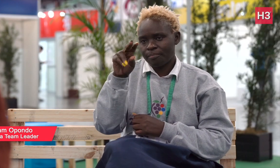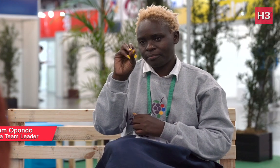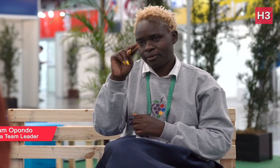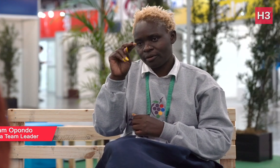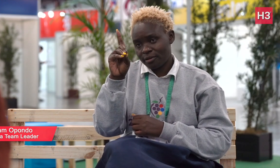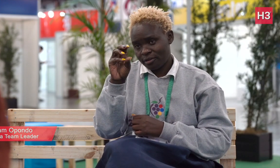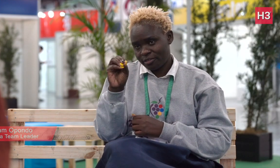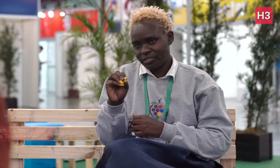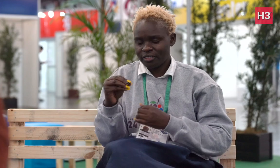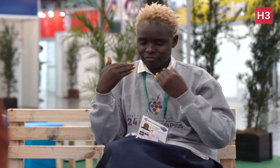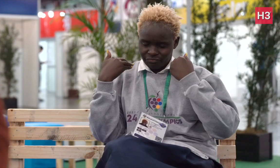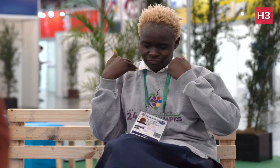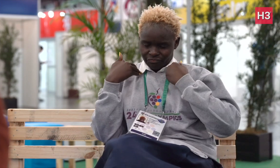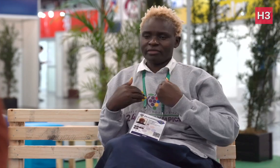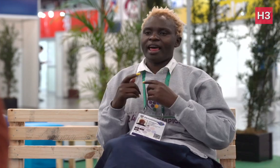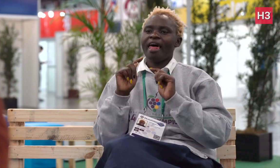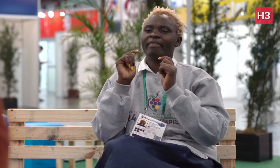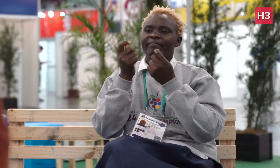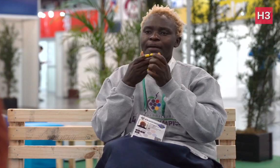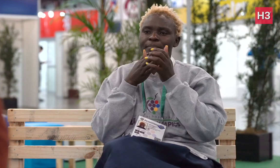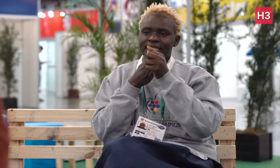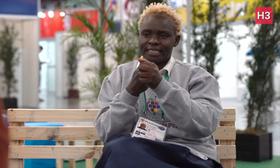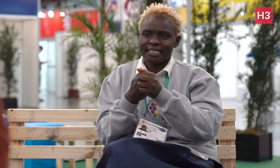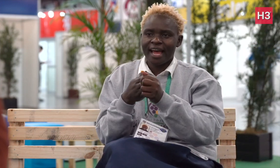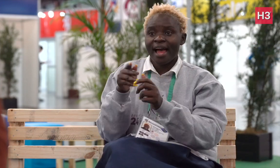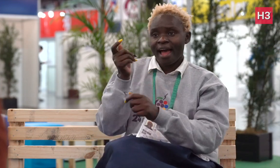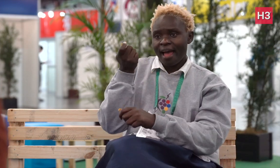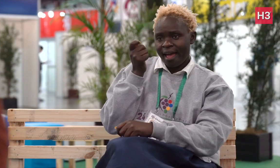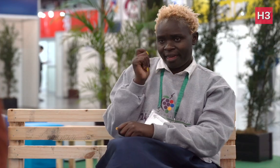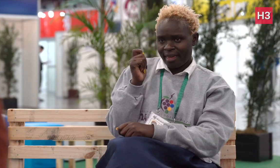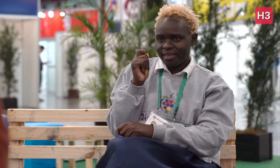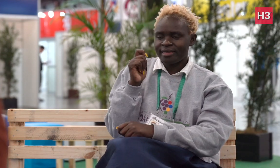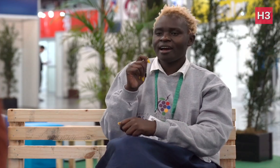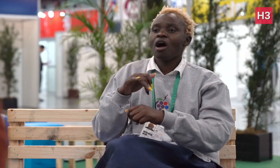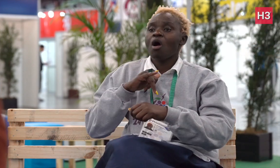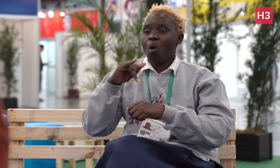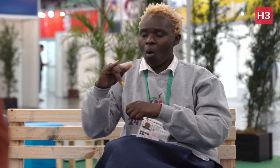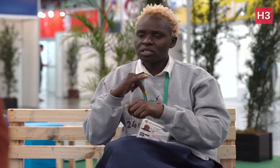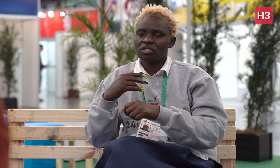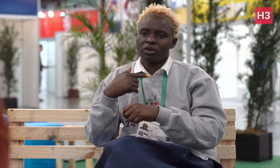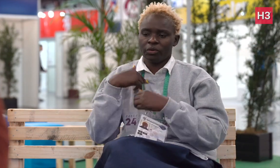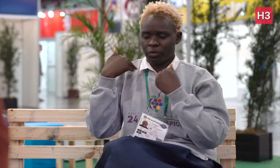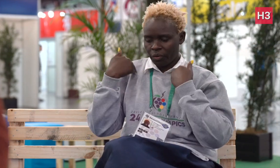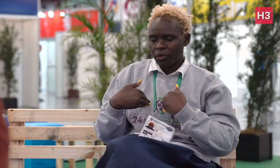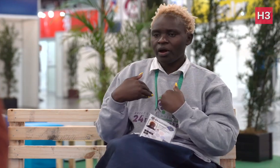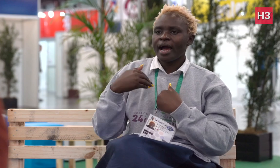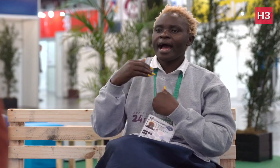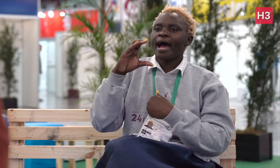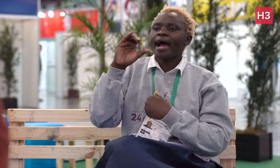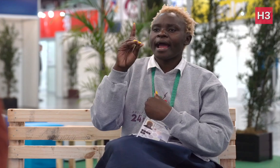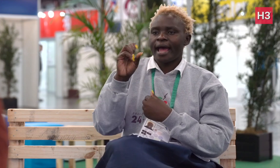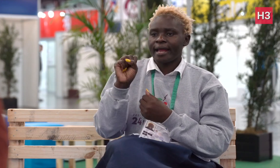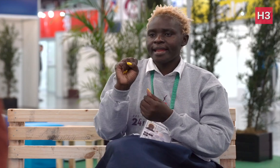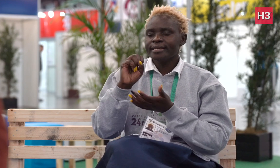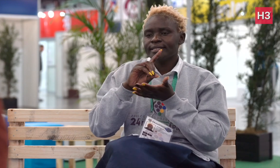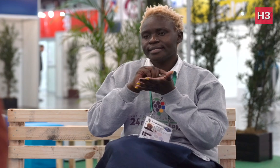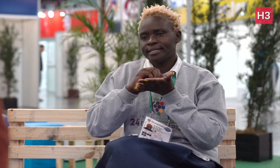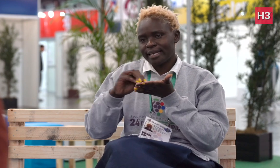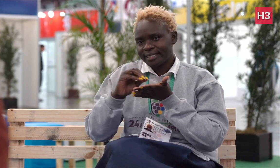and I’m team leader for Kenya. I’m also CADS secretary for